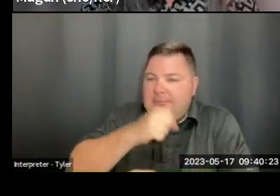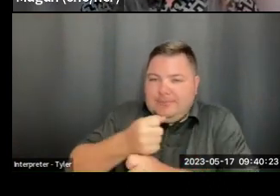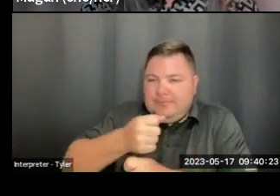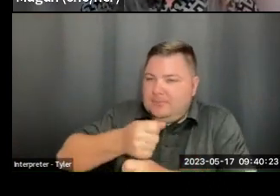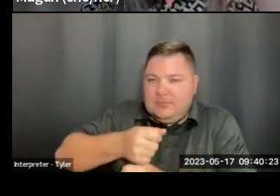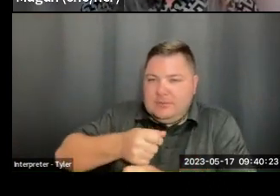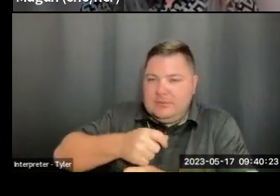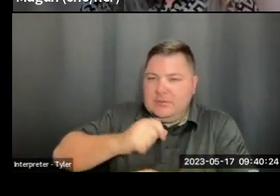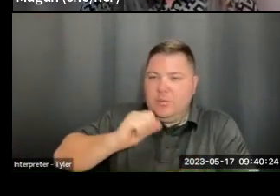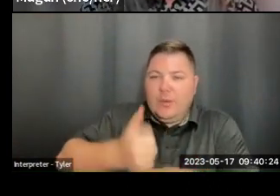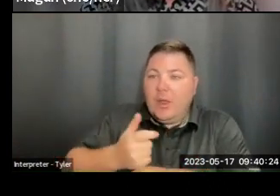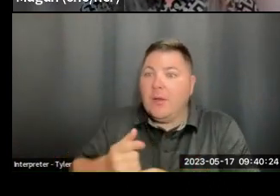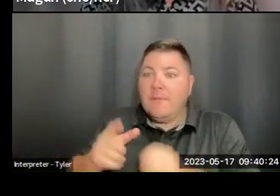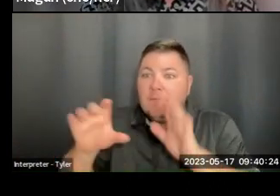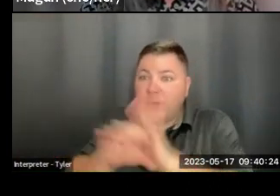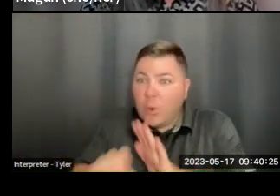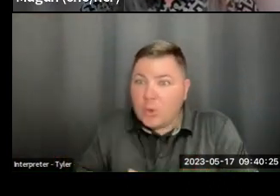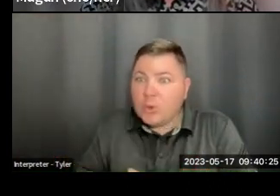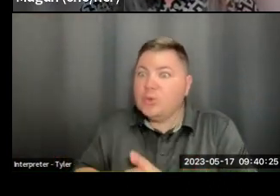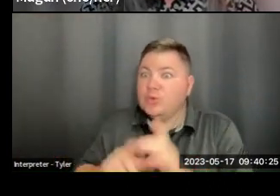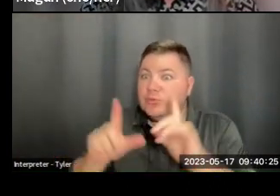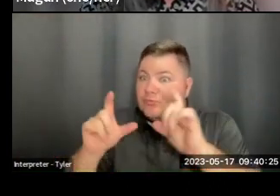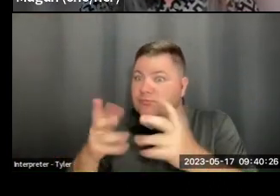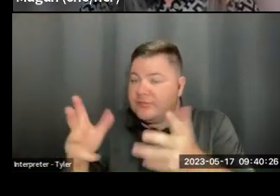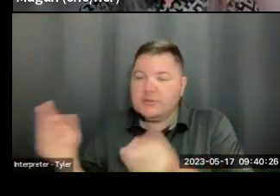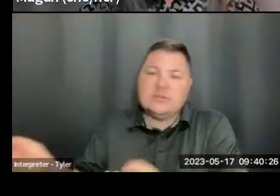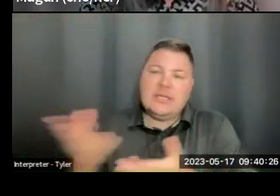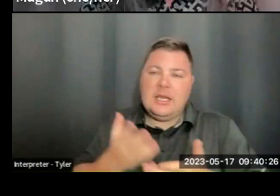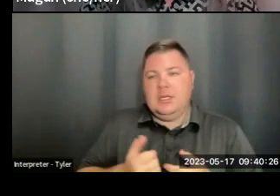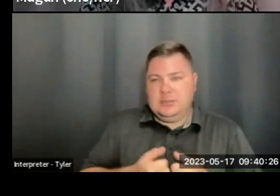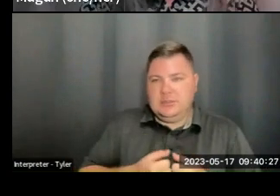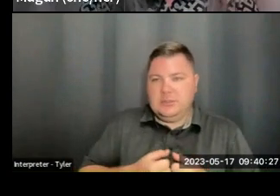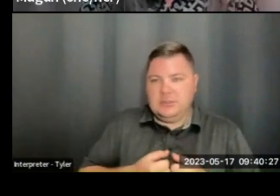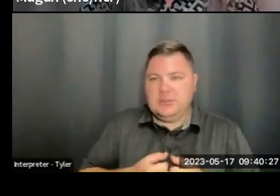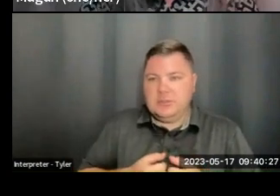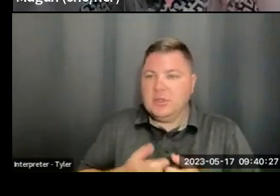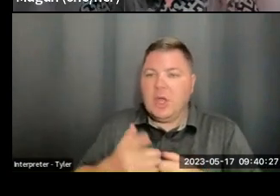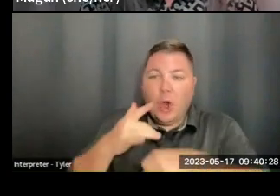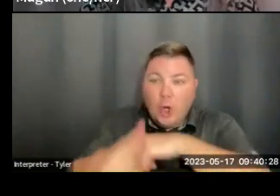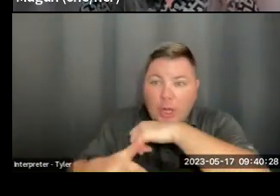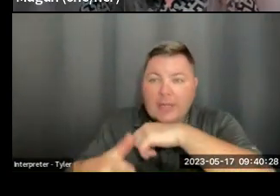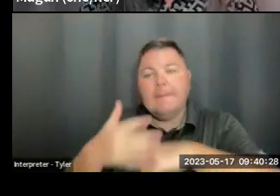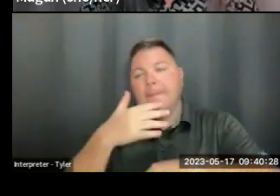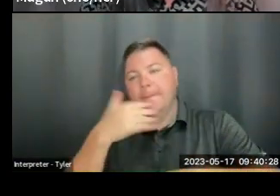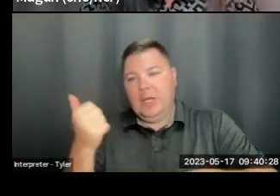Send the scripts as soon as they are locked. Send photos as soon as they are taken.